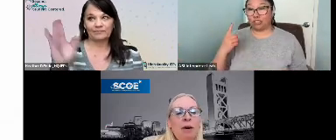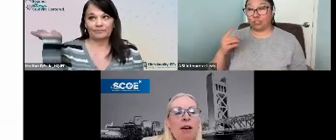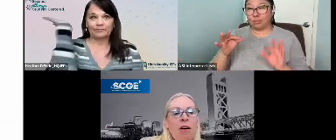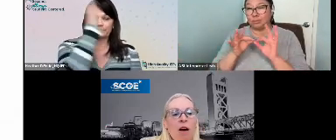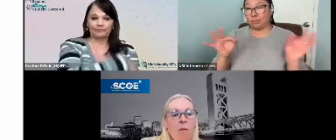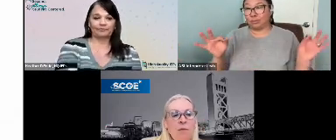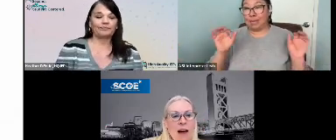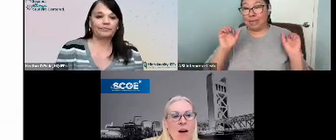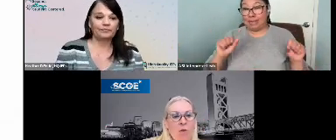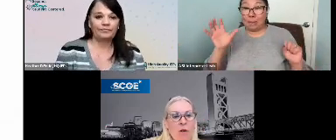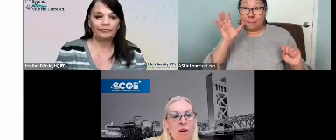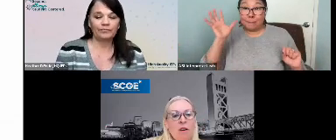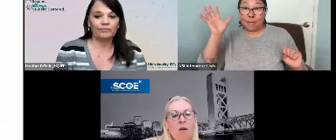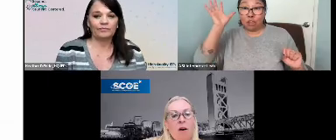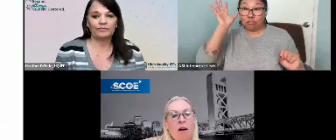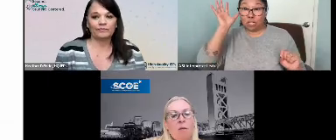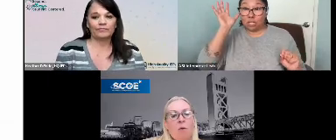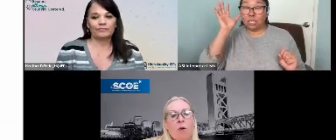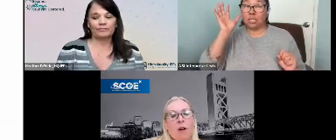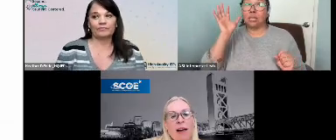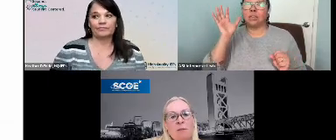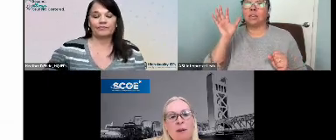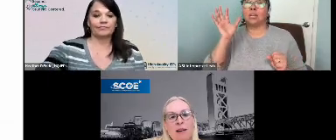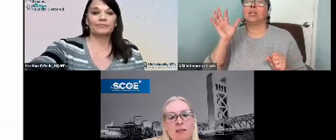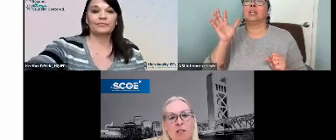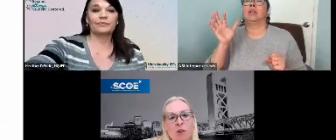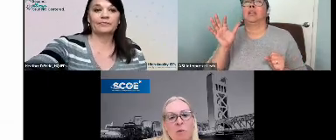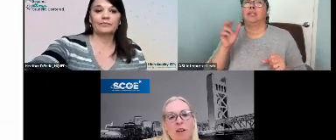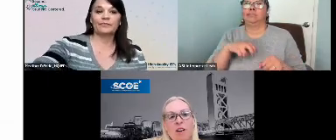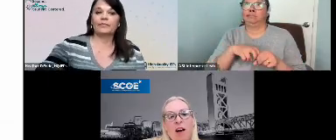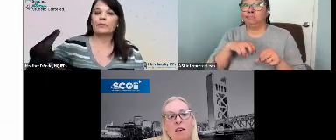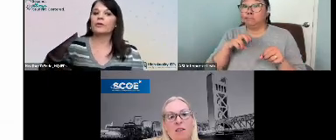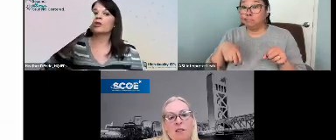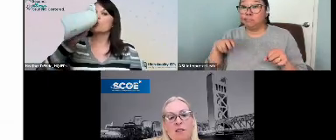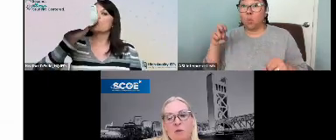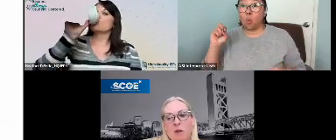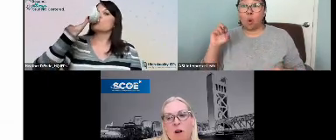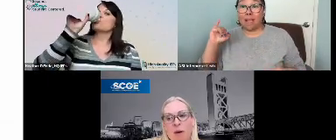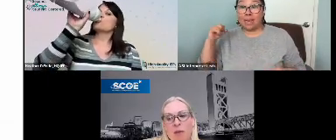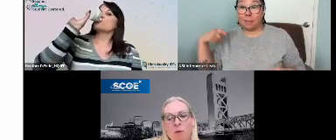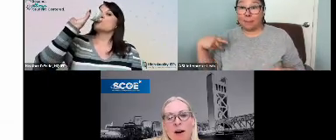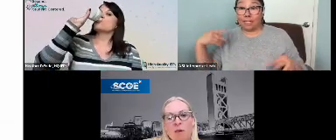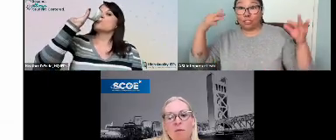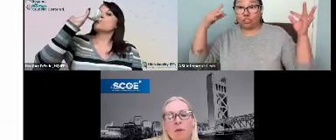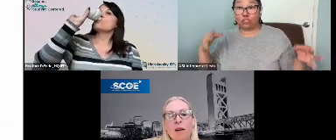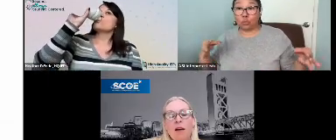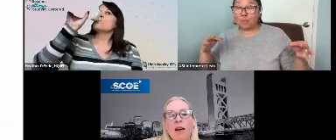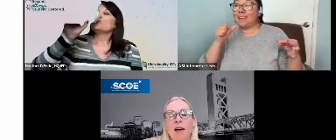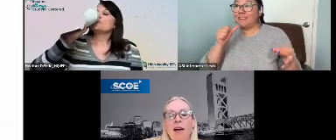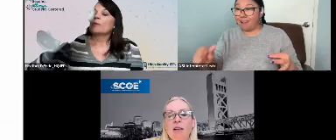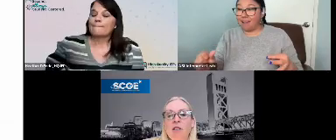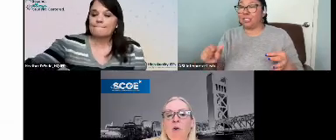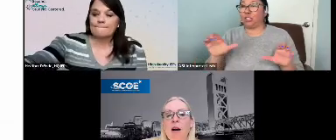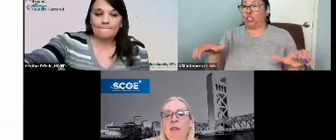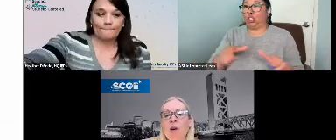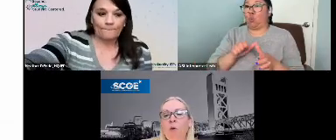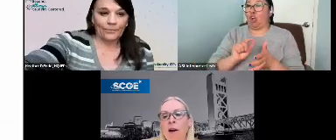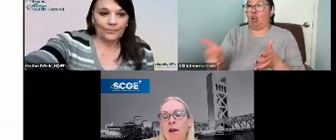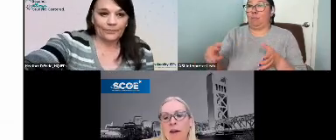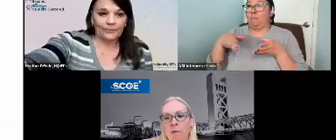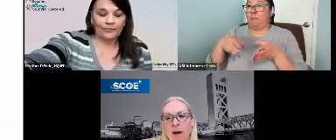can a parent opt out? um or the IEP determined not to do the alt pathway. And so I think one way to